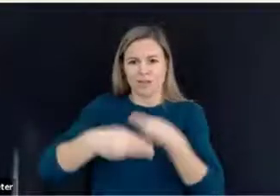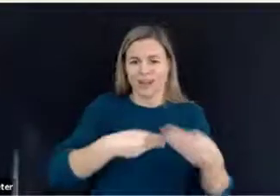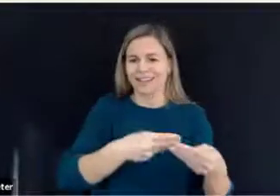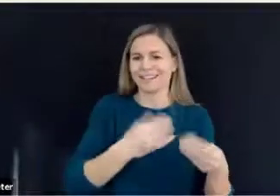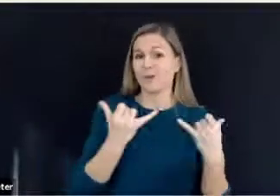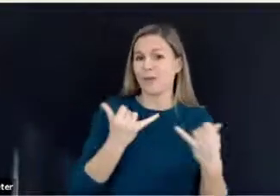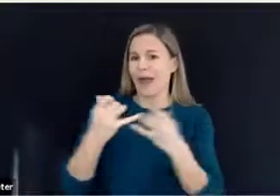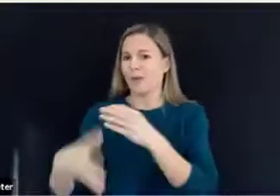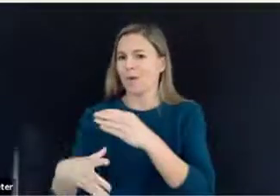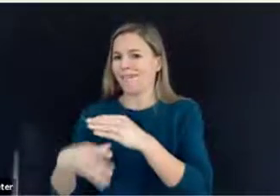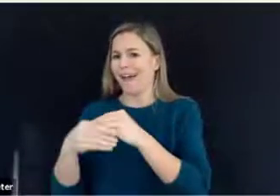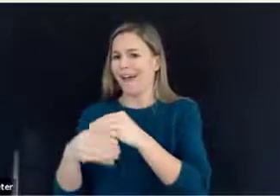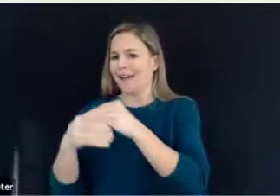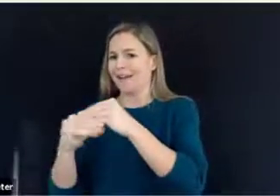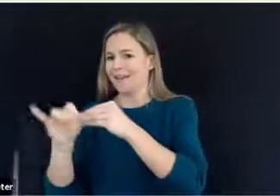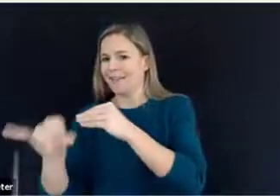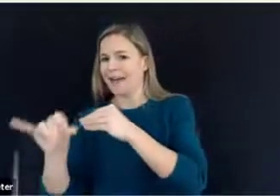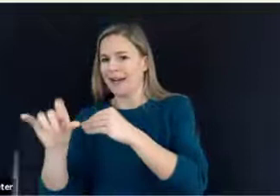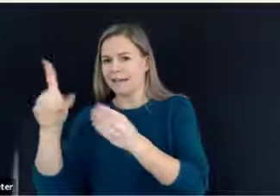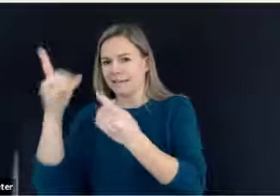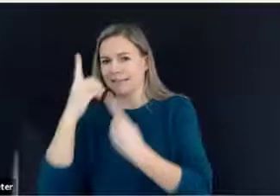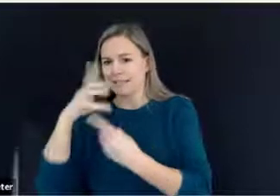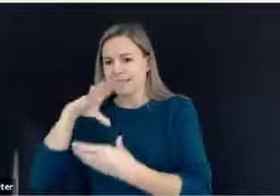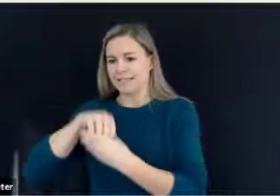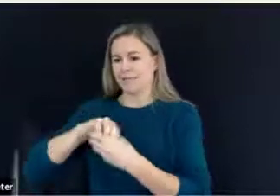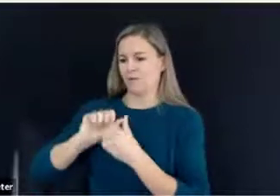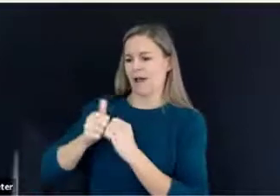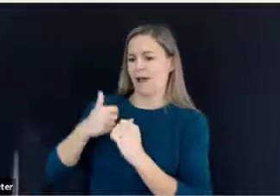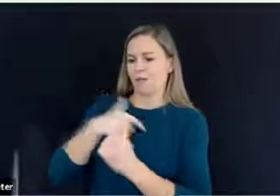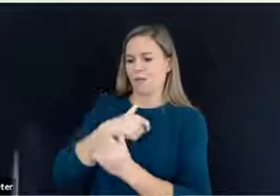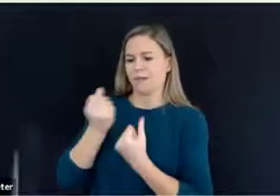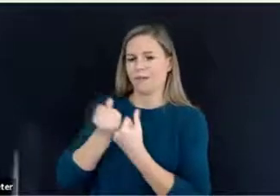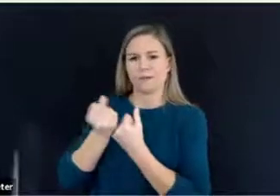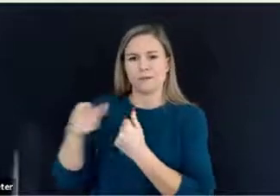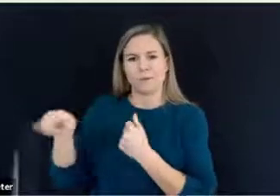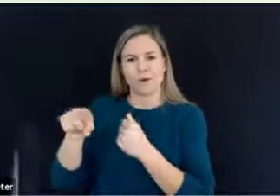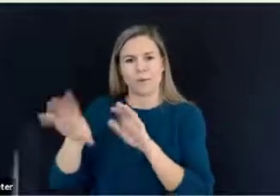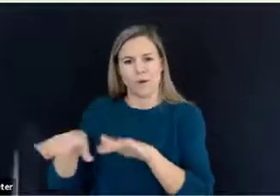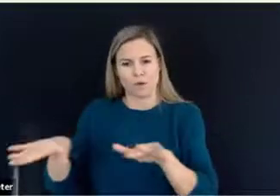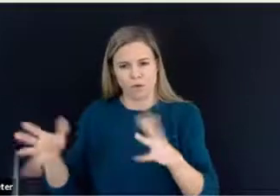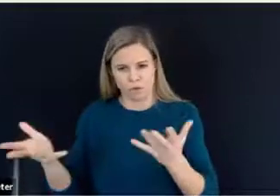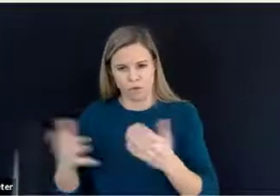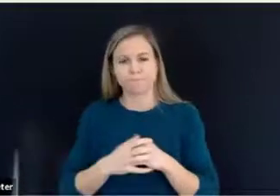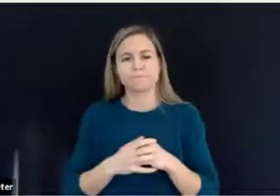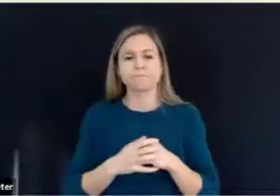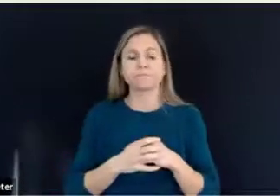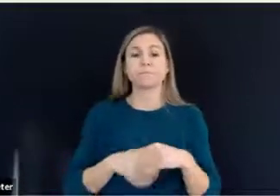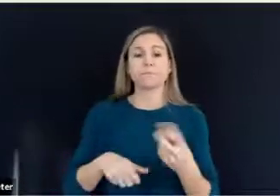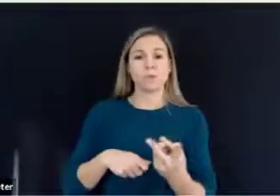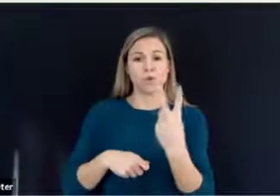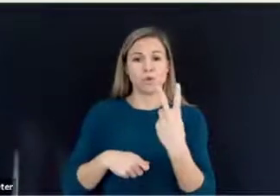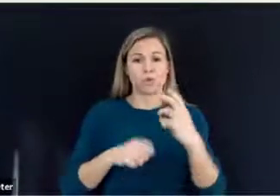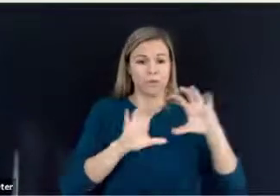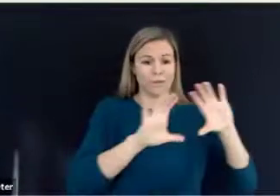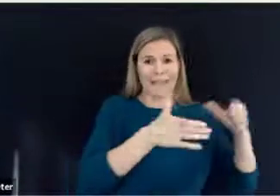into our support. So, two main categories of peroxisomal disorders,